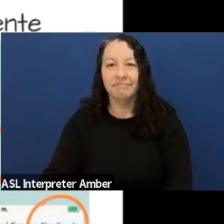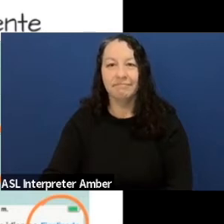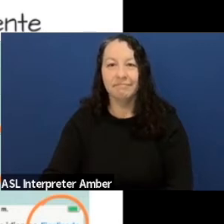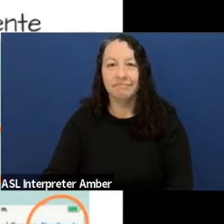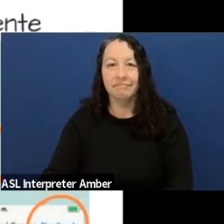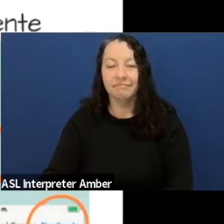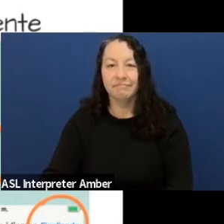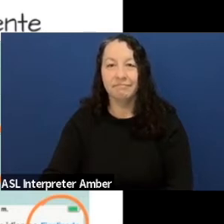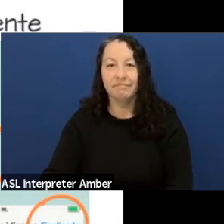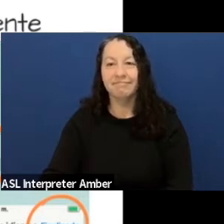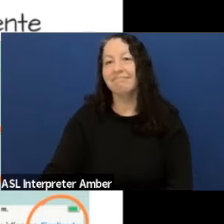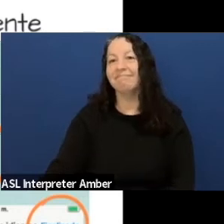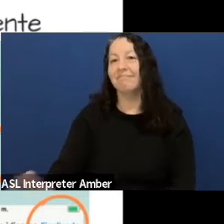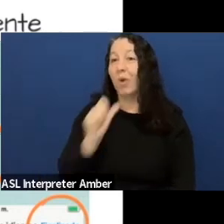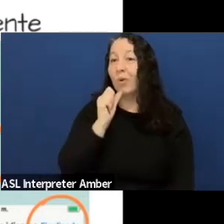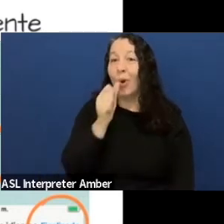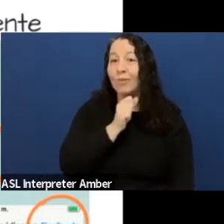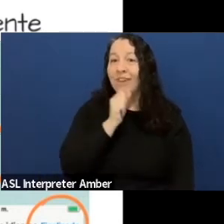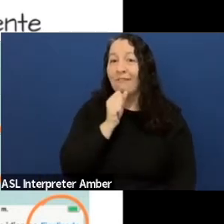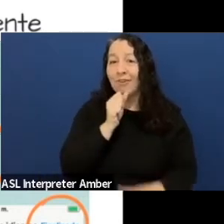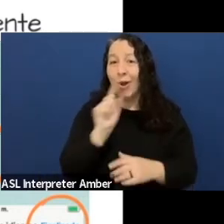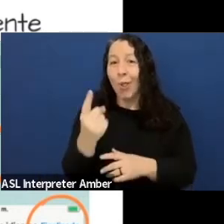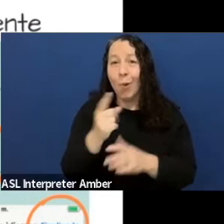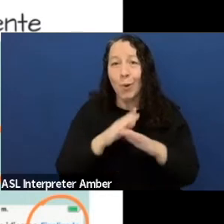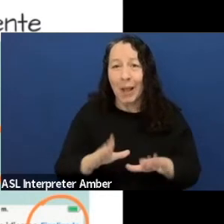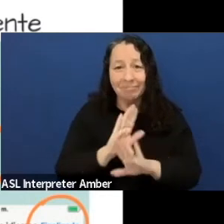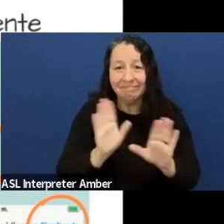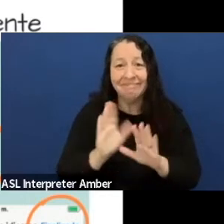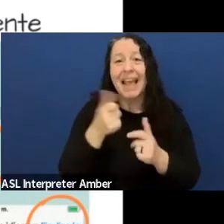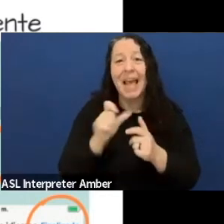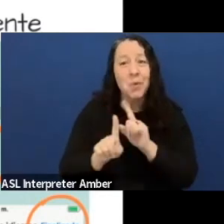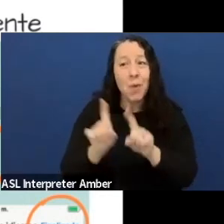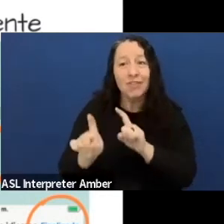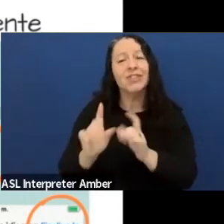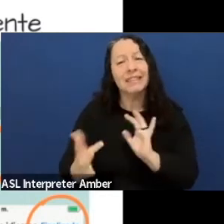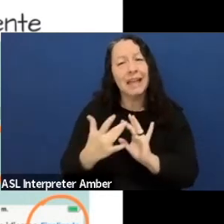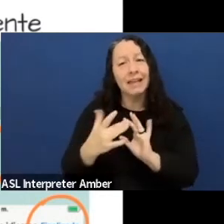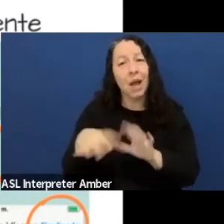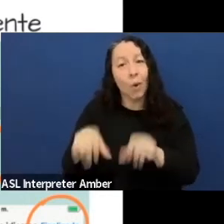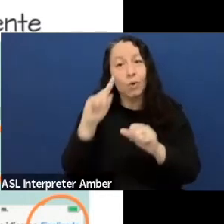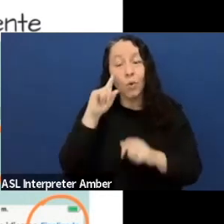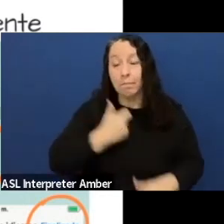sufren en silencio, don’t suffer in silence. If you have any questions, please reach out